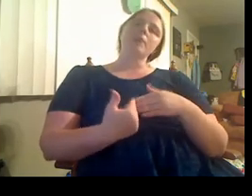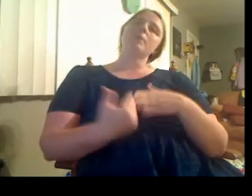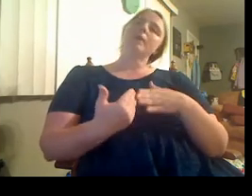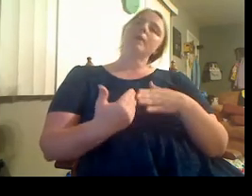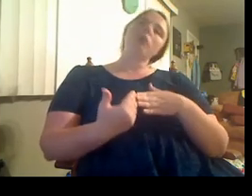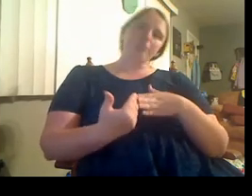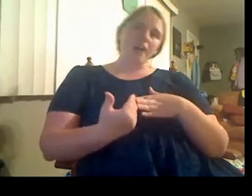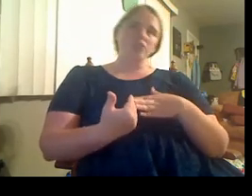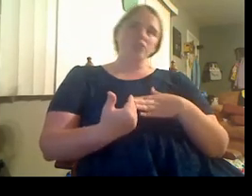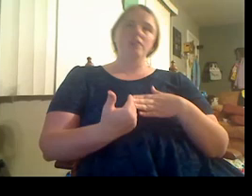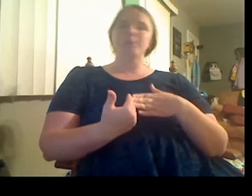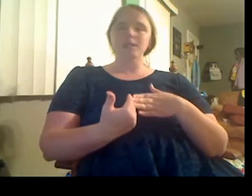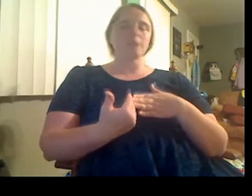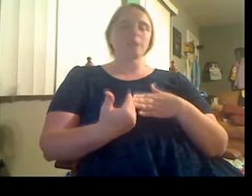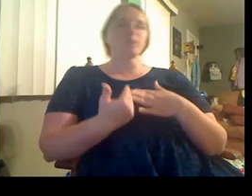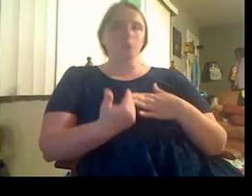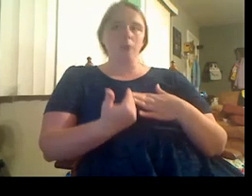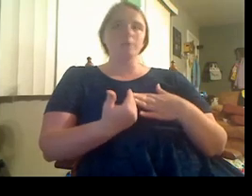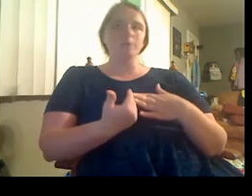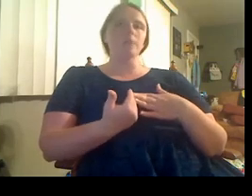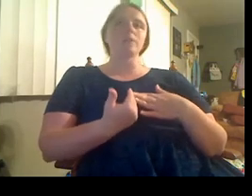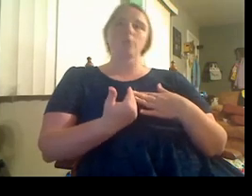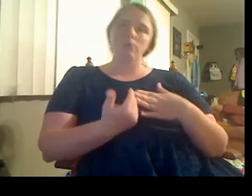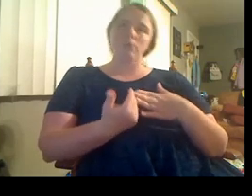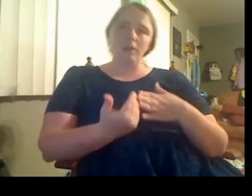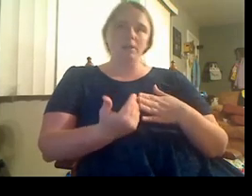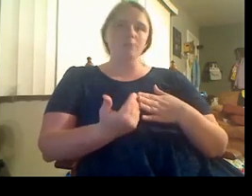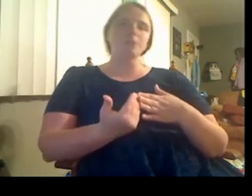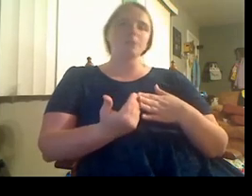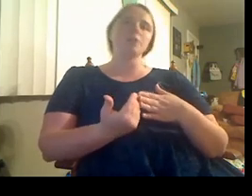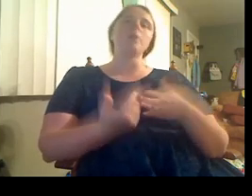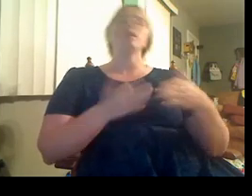you want to make a call for action, explain to them what the problem is and what you are asking them to do.